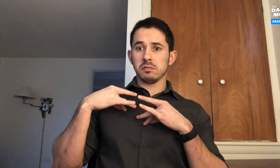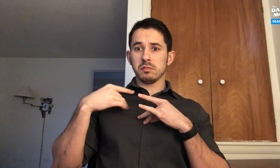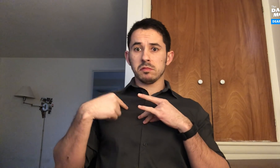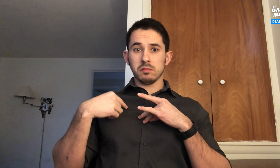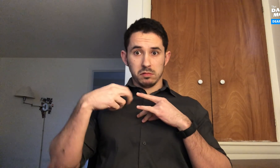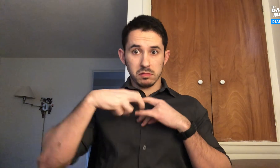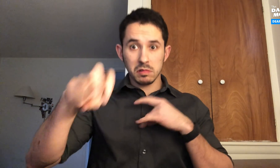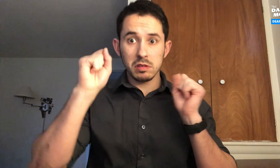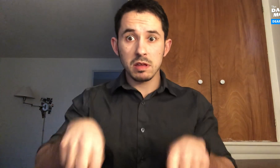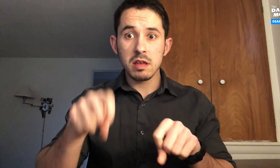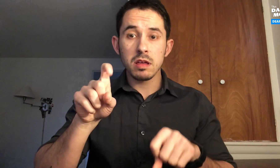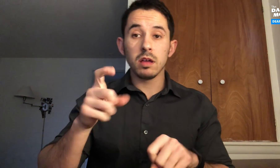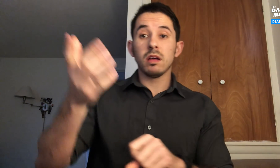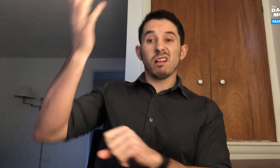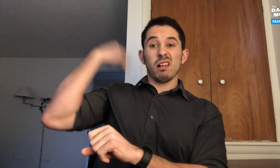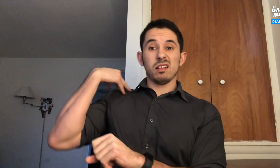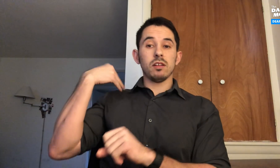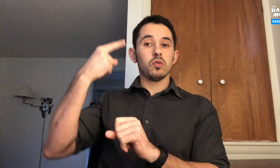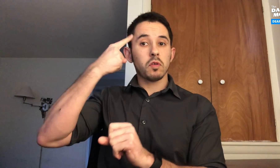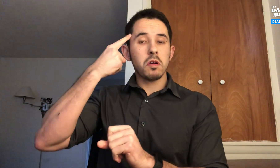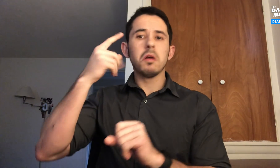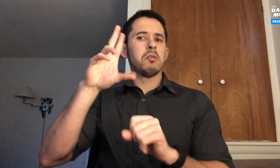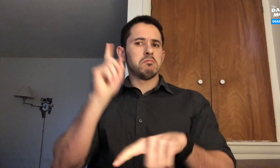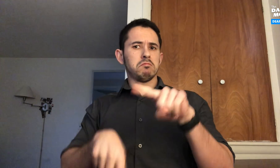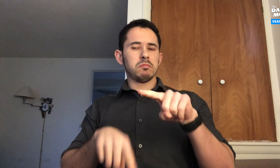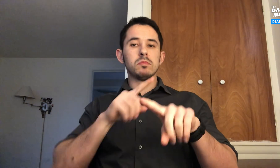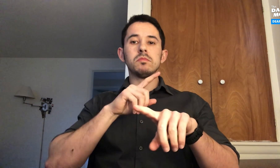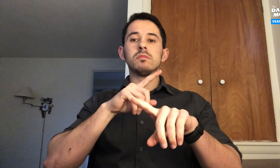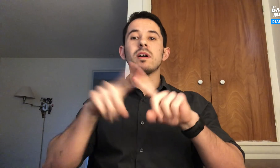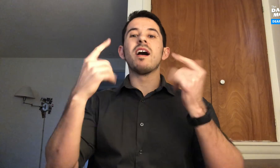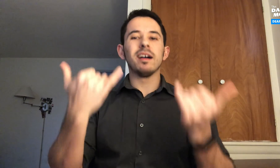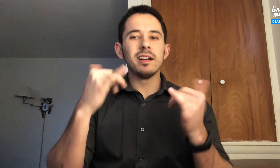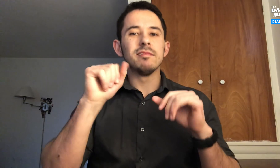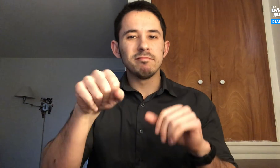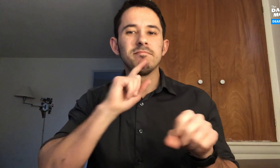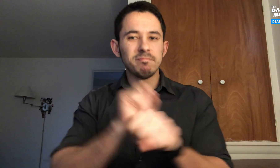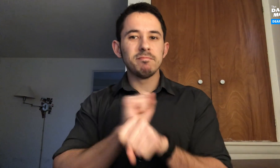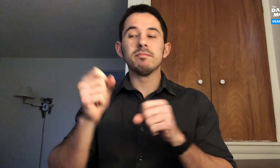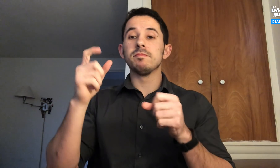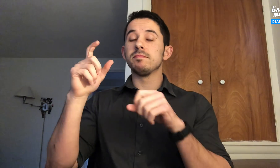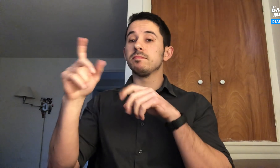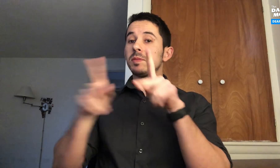if that person doesn’t have any symptoms and isn’t sick. We thought that wasn’t possible. Now, we realize that it is possible.